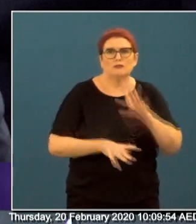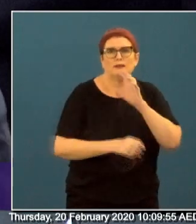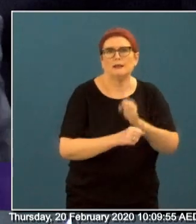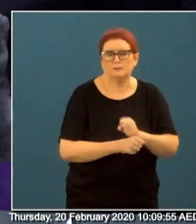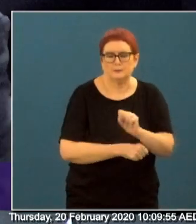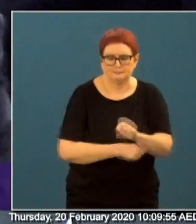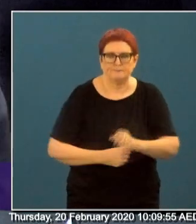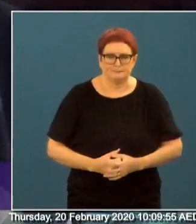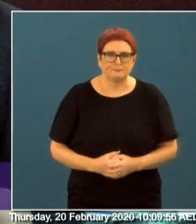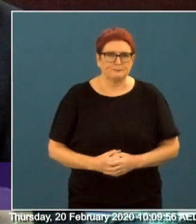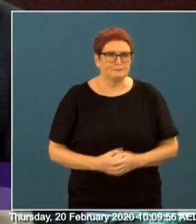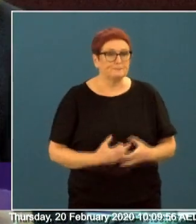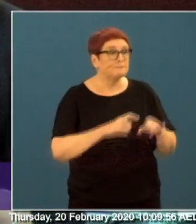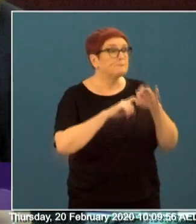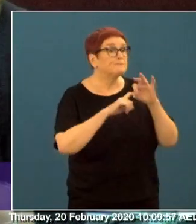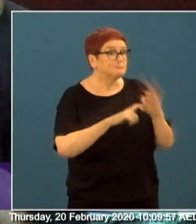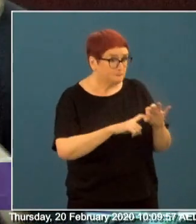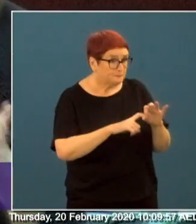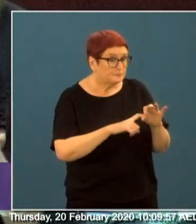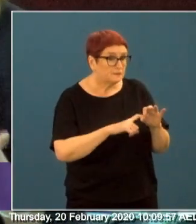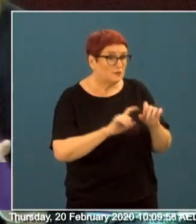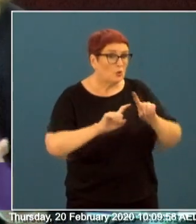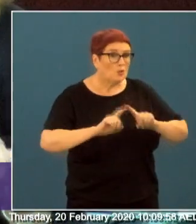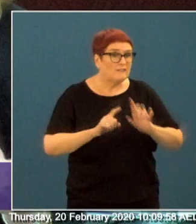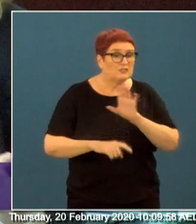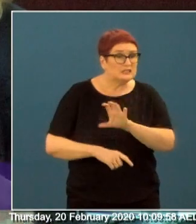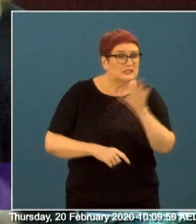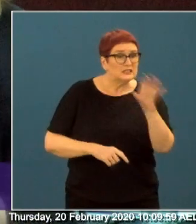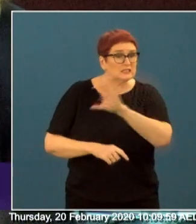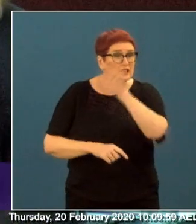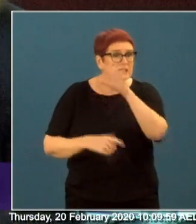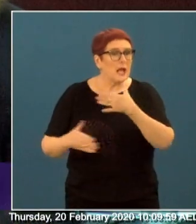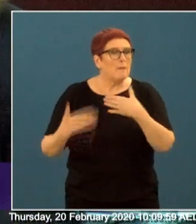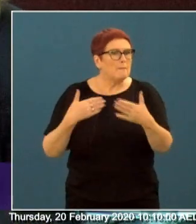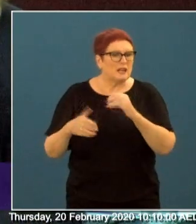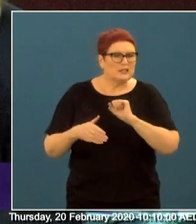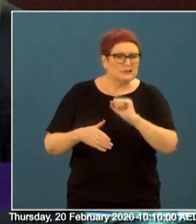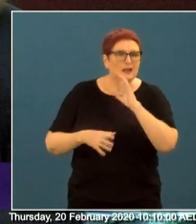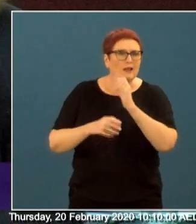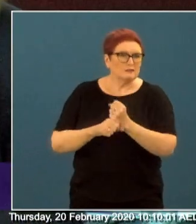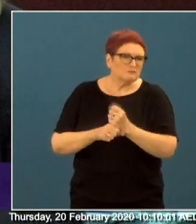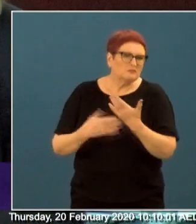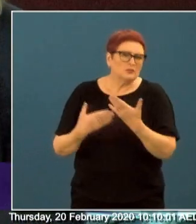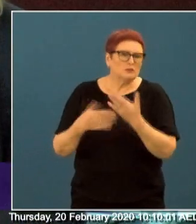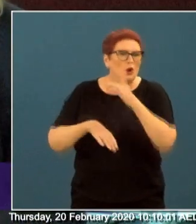And the states, just speaking broadly, manage the public hospital... Correct. MS WRIGHT: ...system.